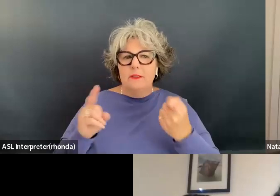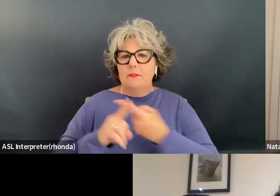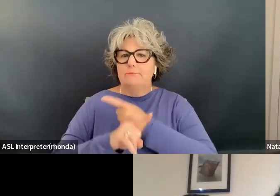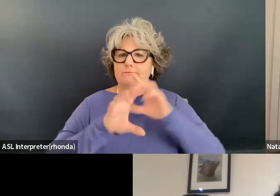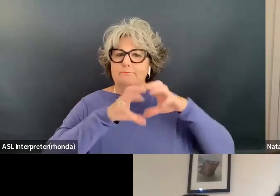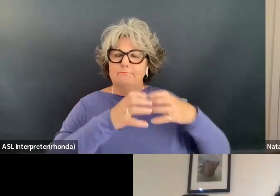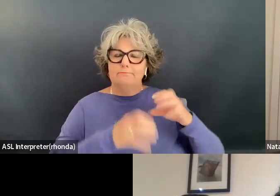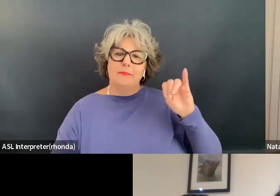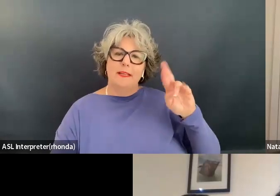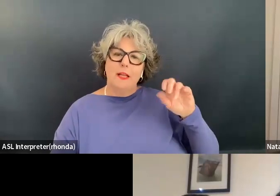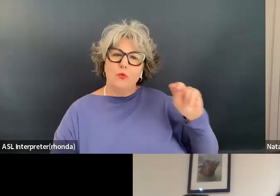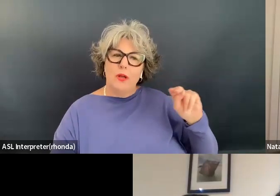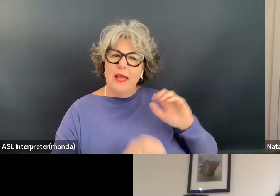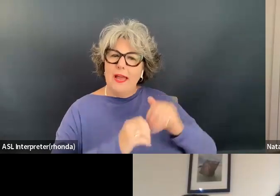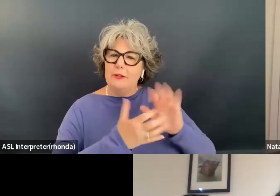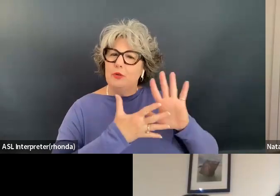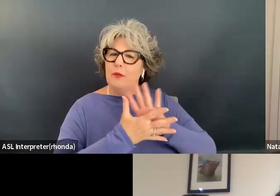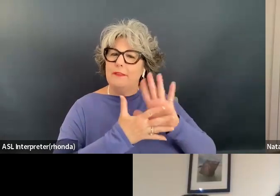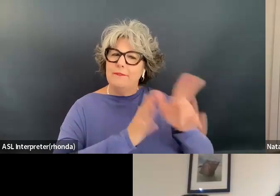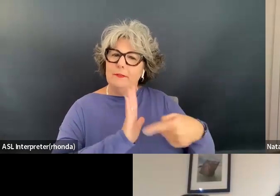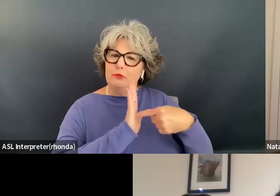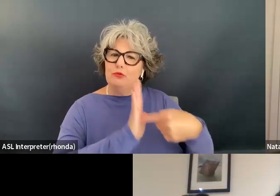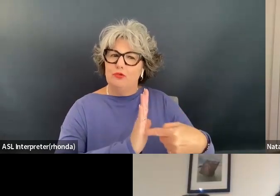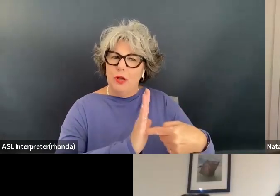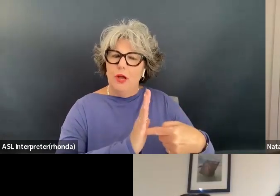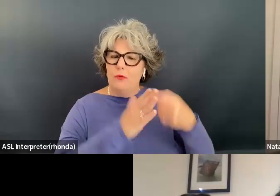and how did you want the film to push and break barriers?